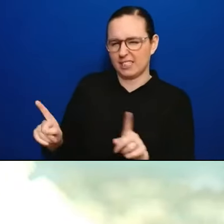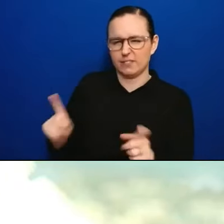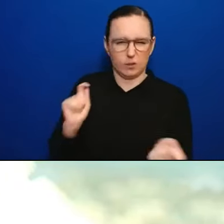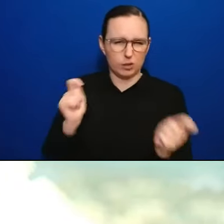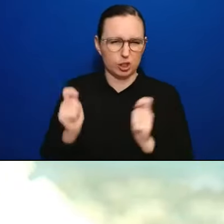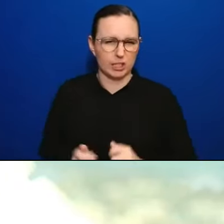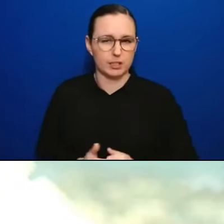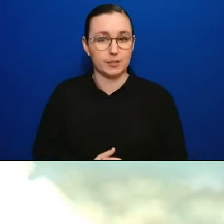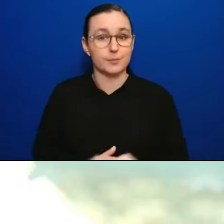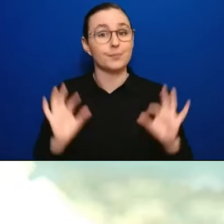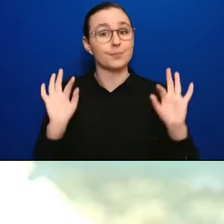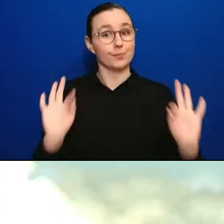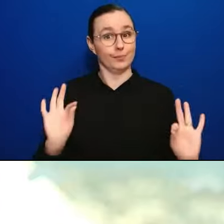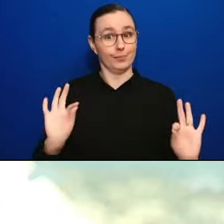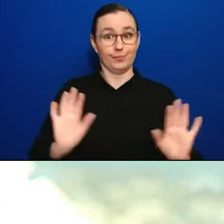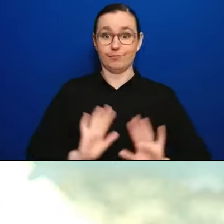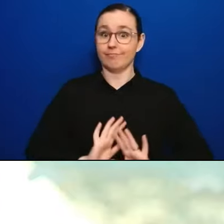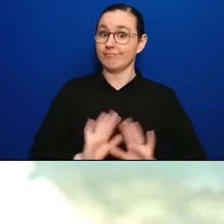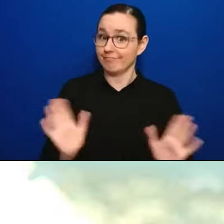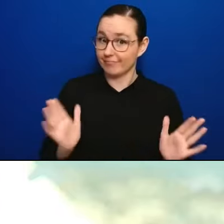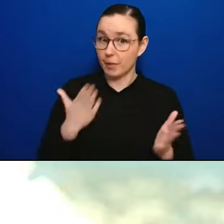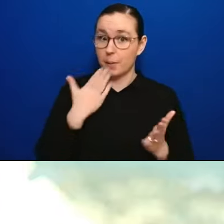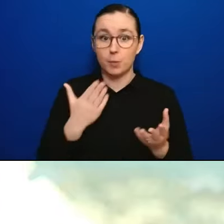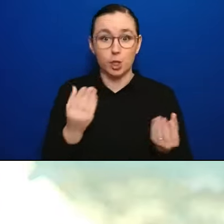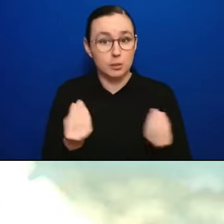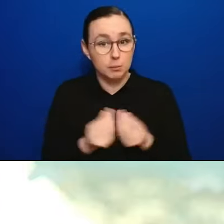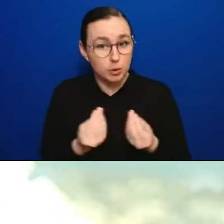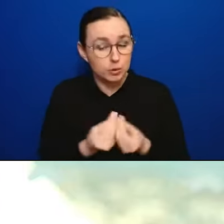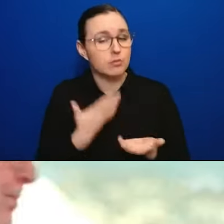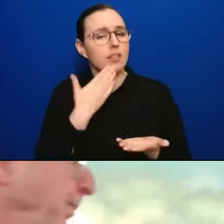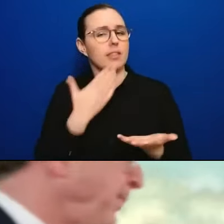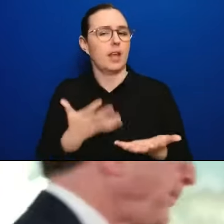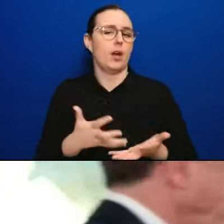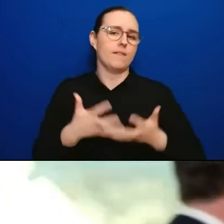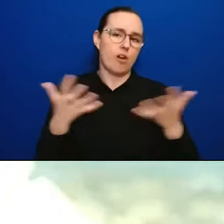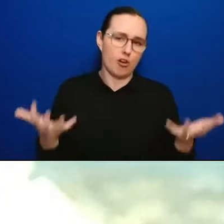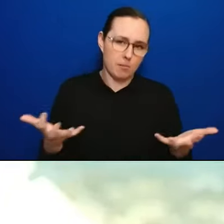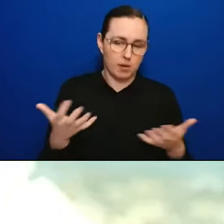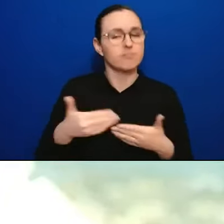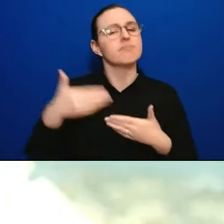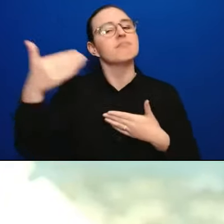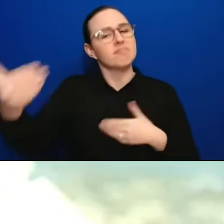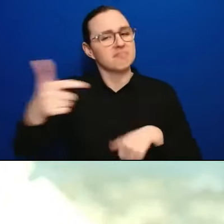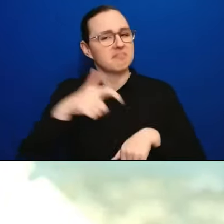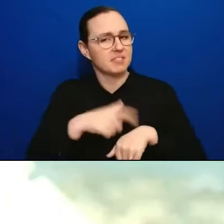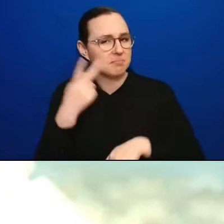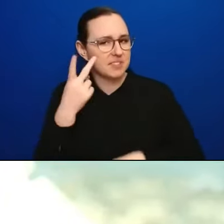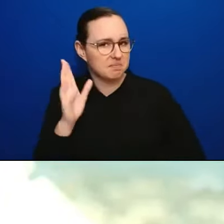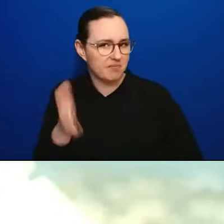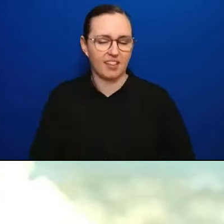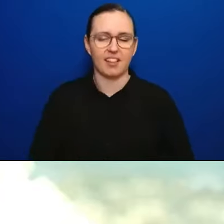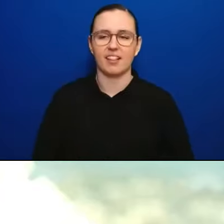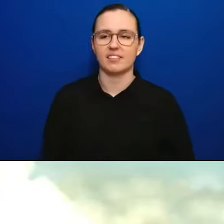Delta to Omicron. And with that, merci beaucoup. Thank you. Until the next time. Thank you.